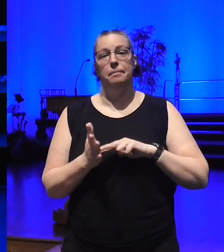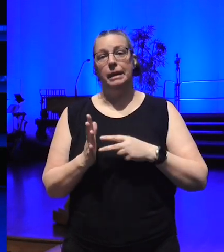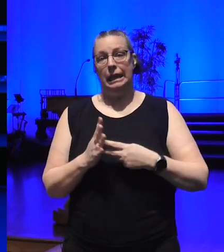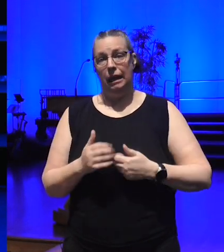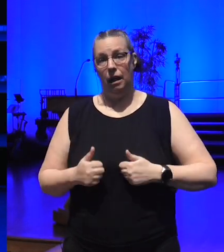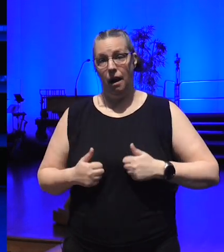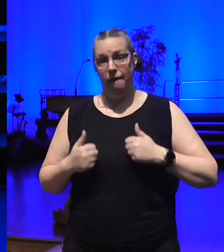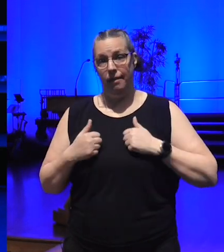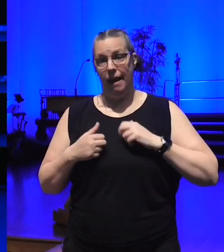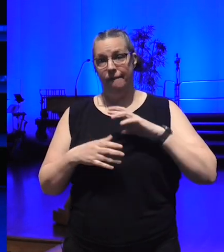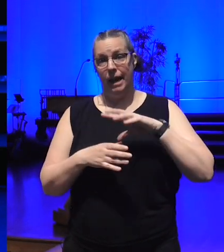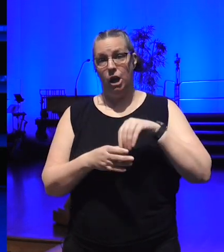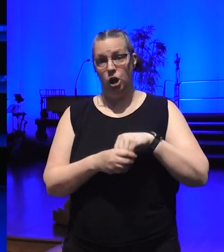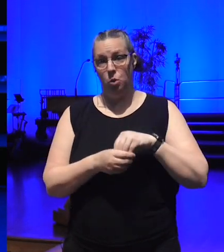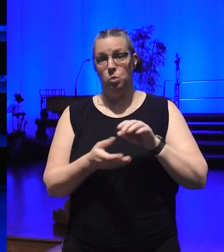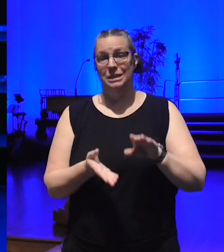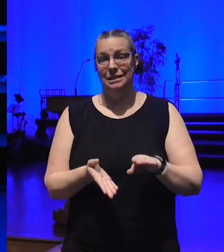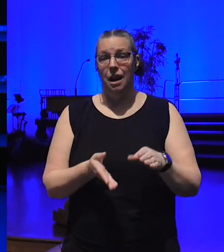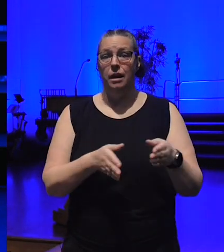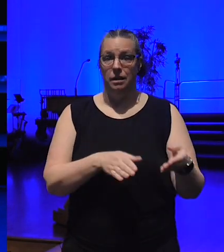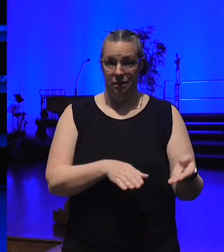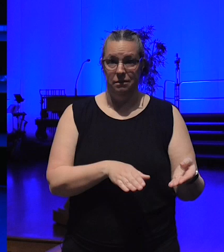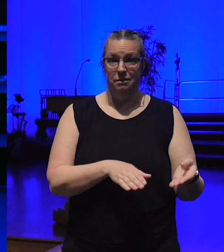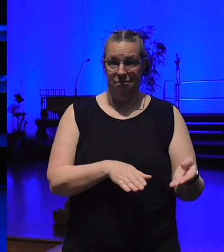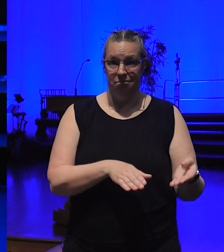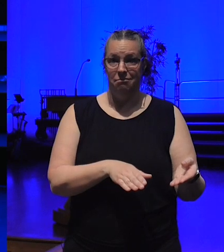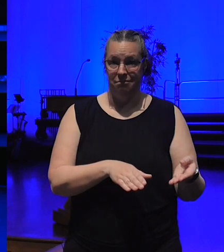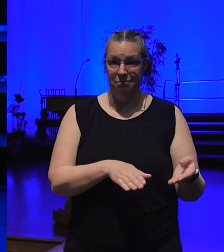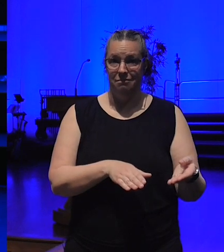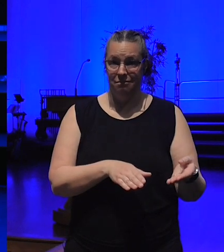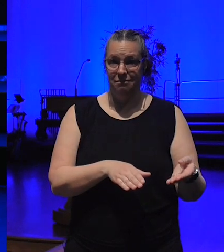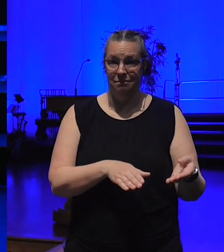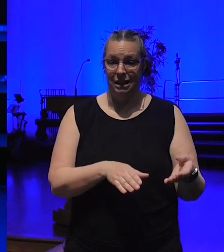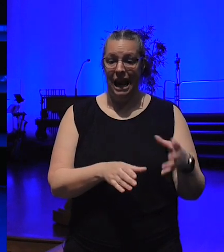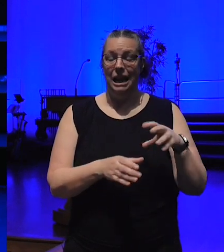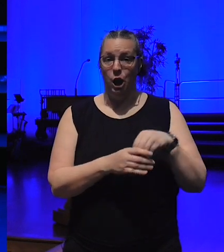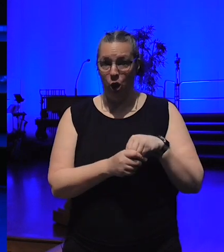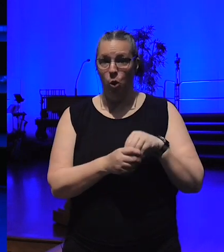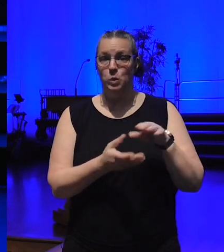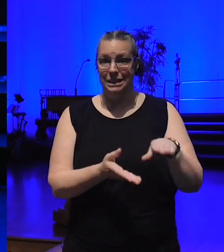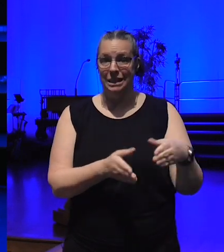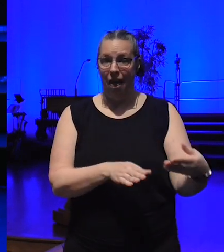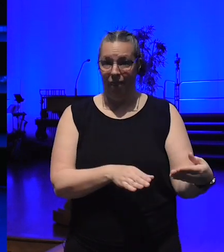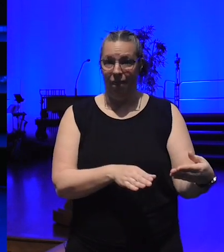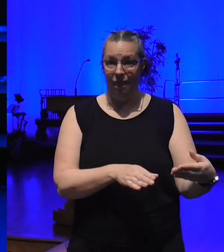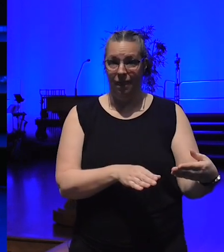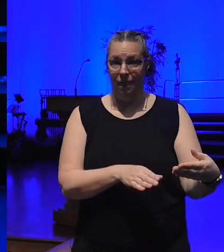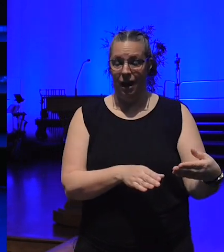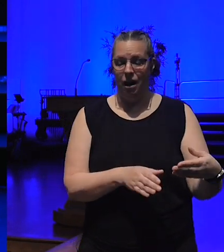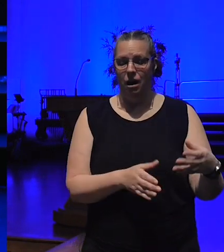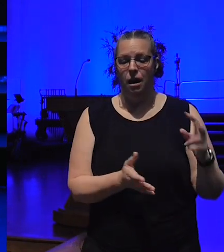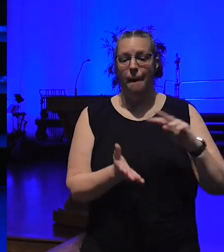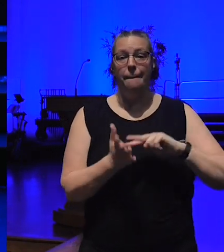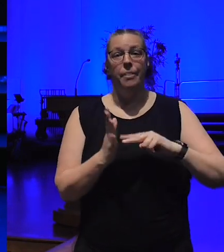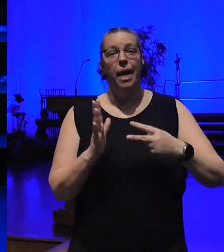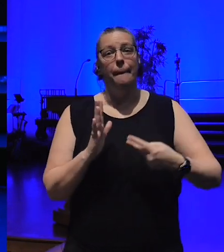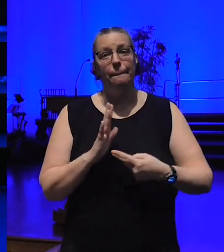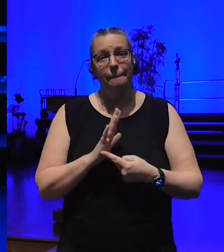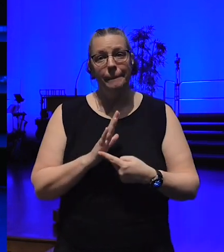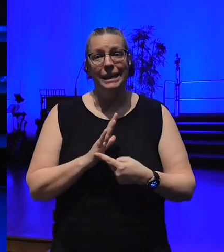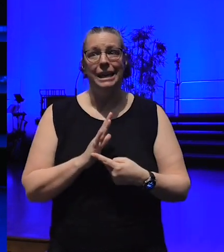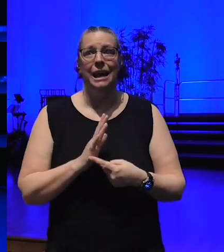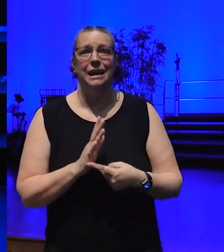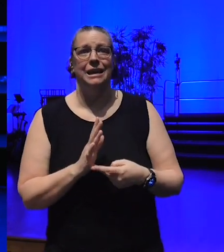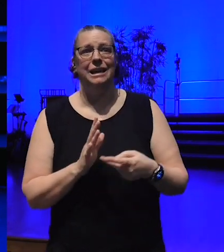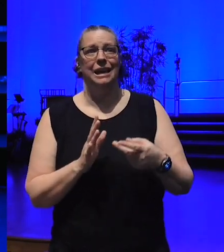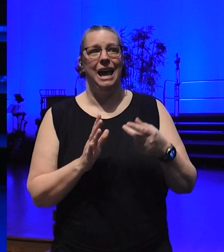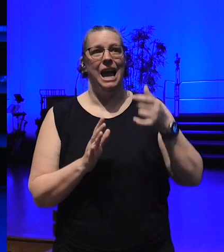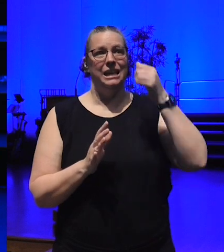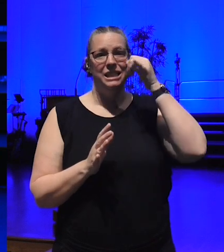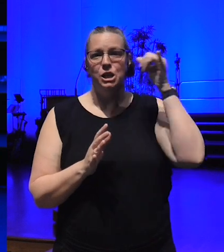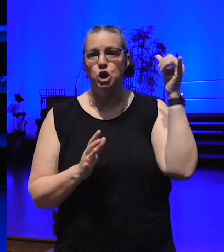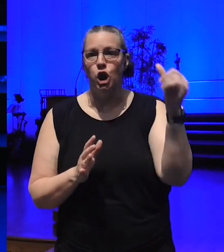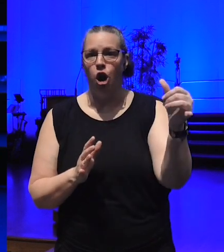includes dying it includes death and yet meaning is something Eternal it's something that always